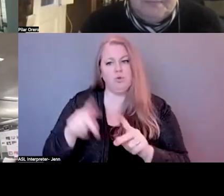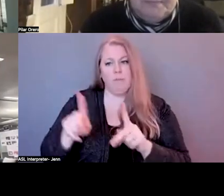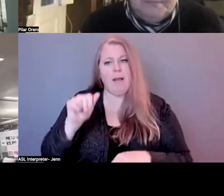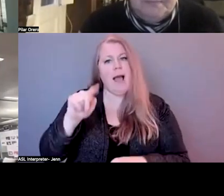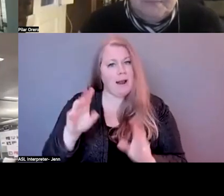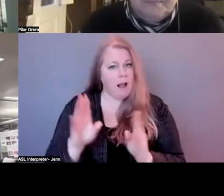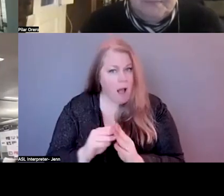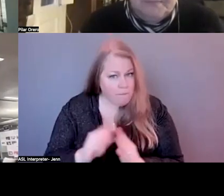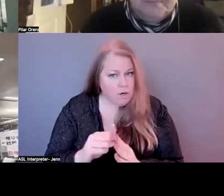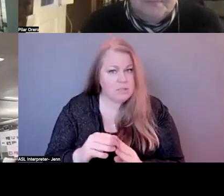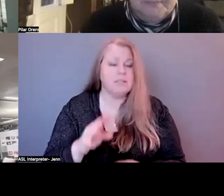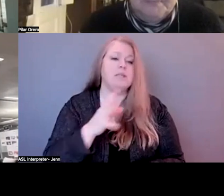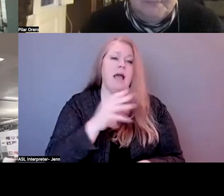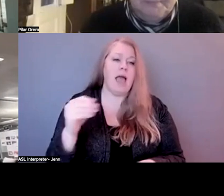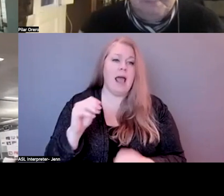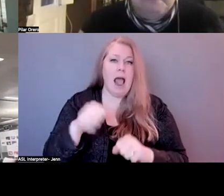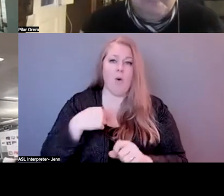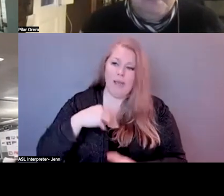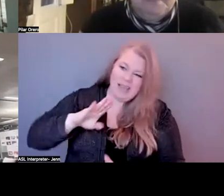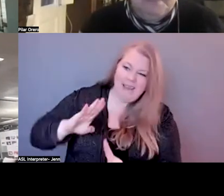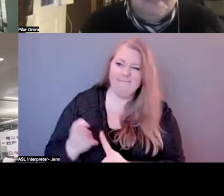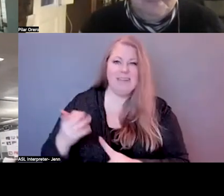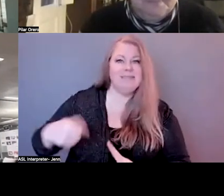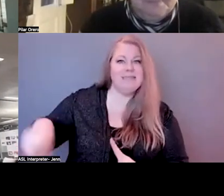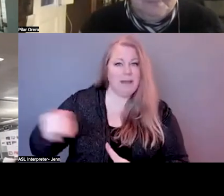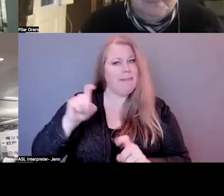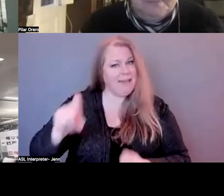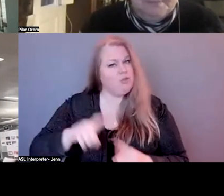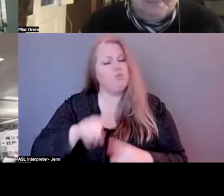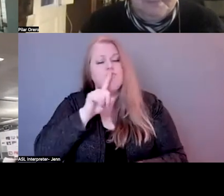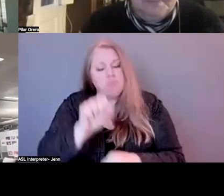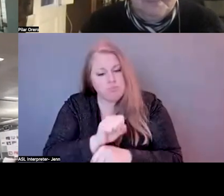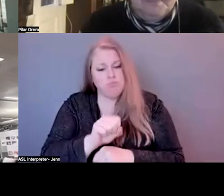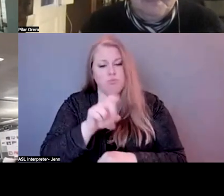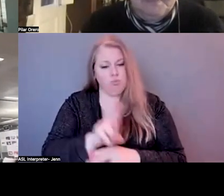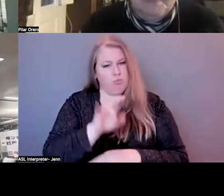And how we can convince people that they should really use this technology and bring them